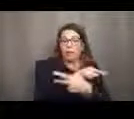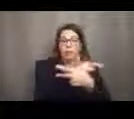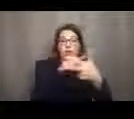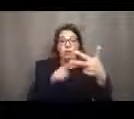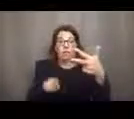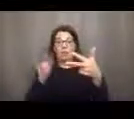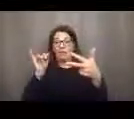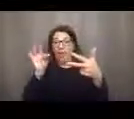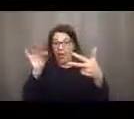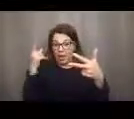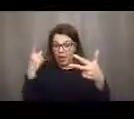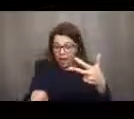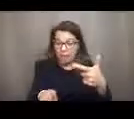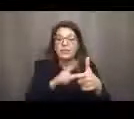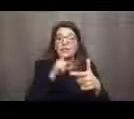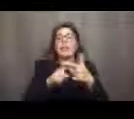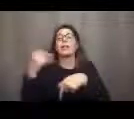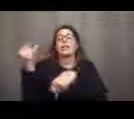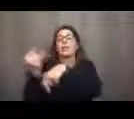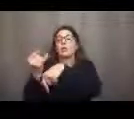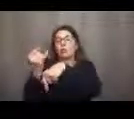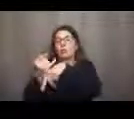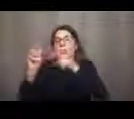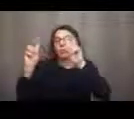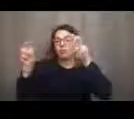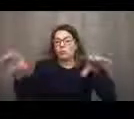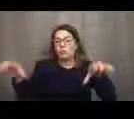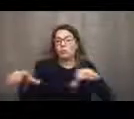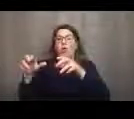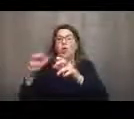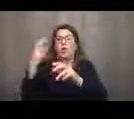then the Institution needs to conduct what's called a Retrospective Review.